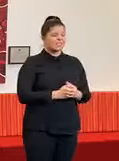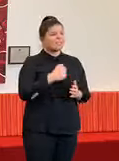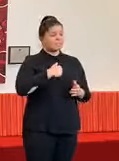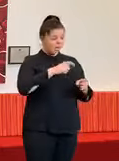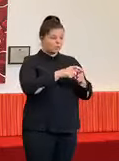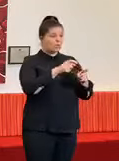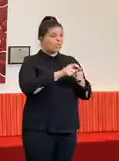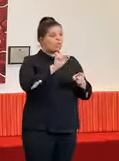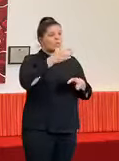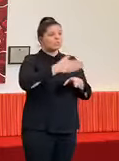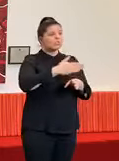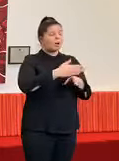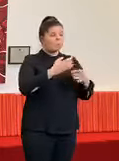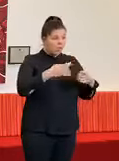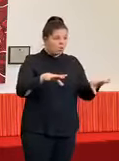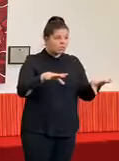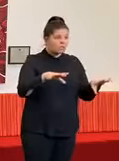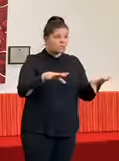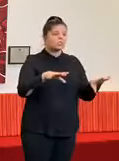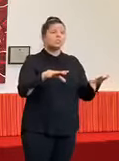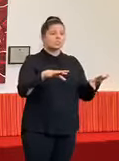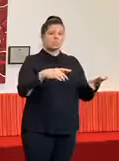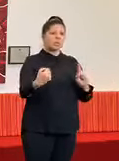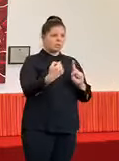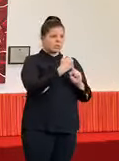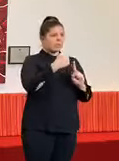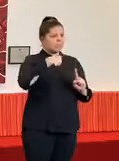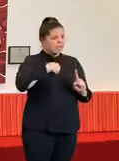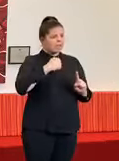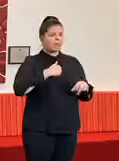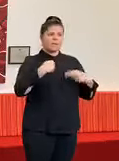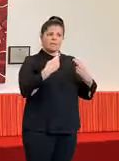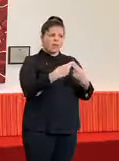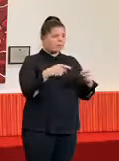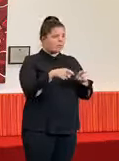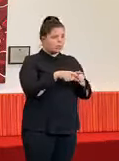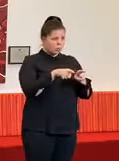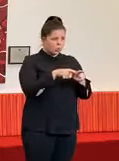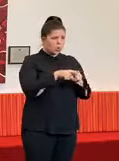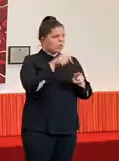these a are real events affecting us both from the virus itself